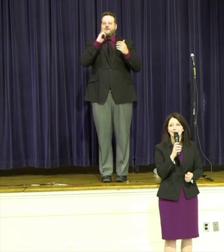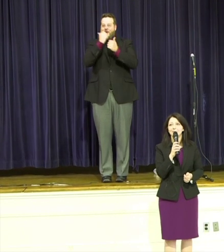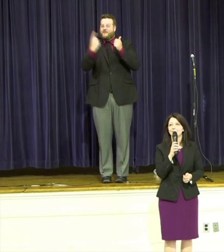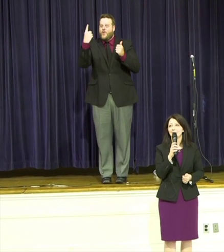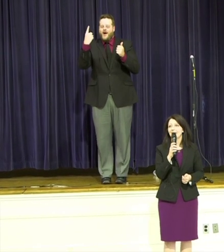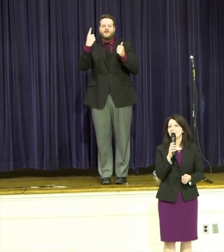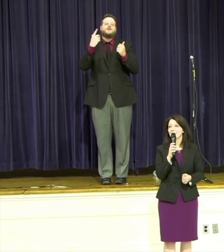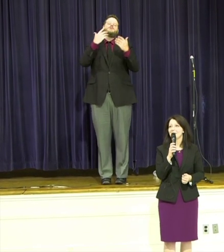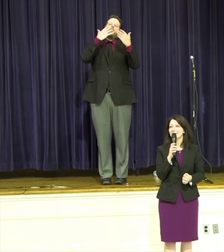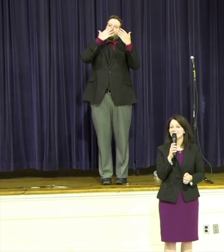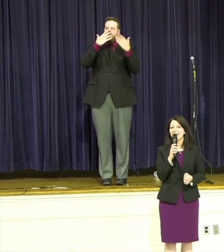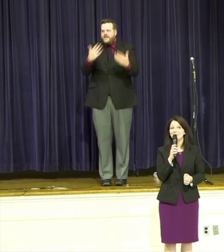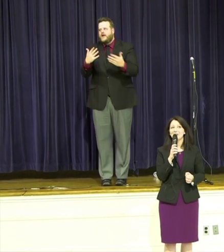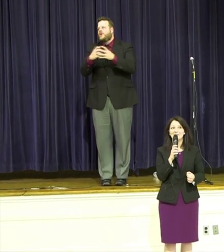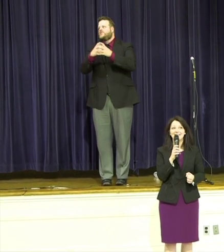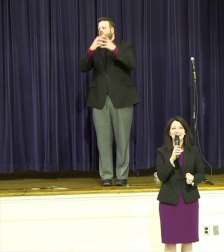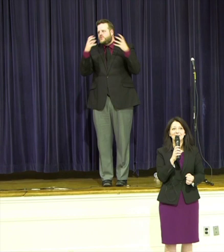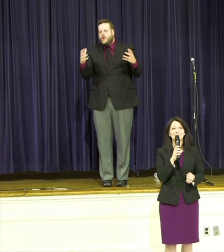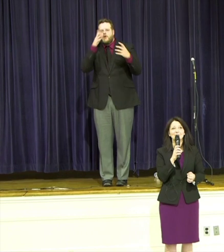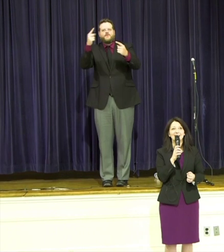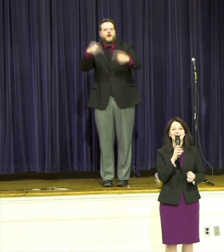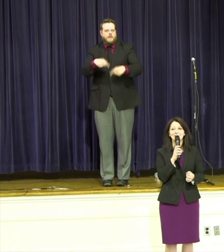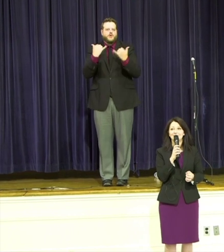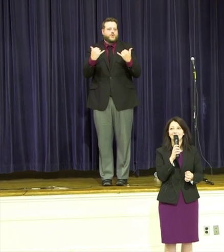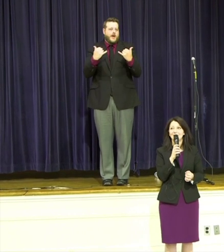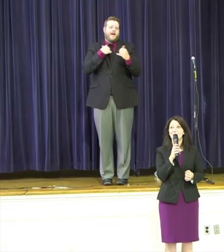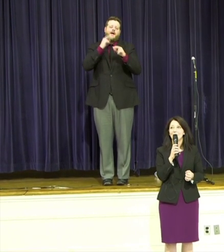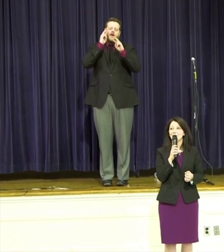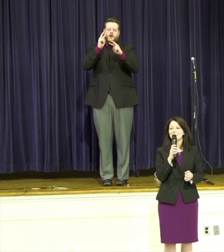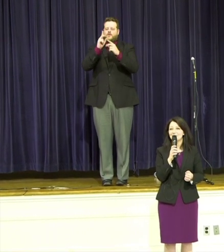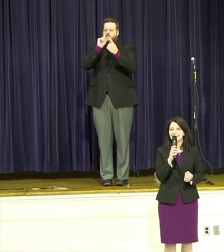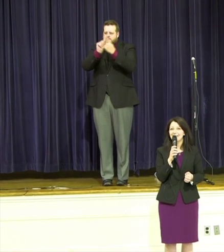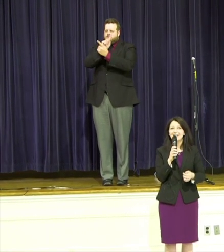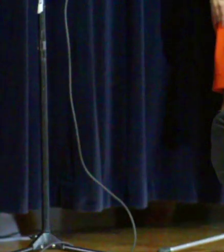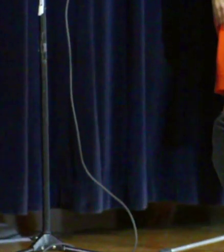Thank you. Thank you so much for coming today. I look forward to getting to know all of you personally.